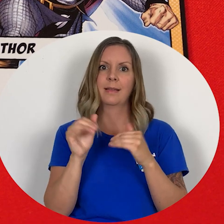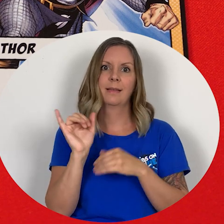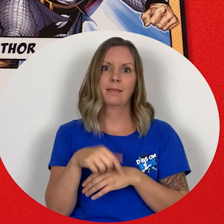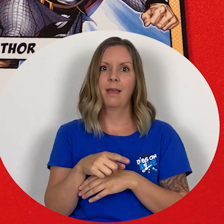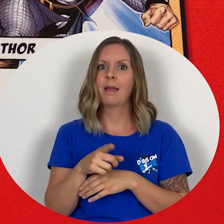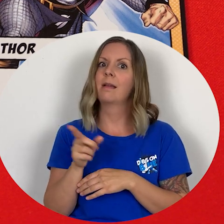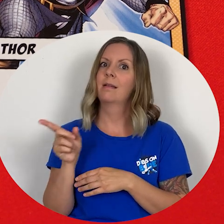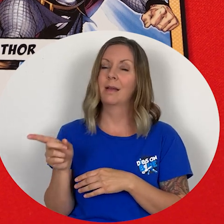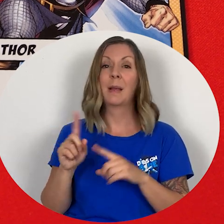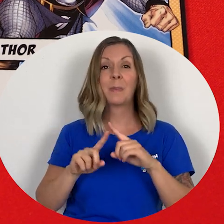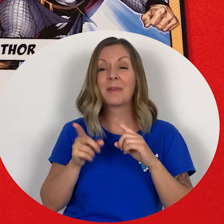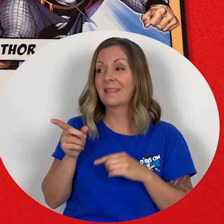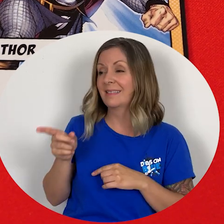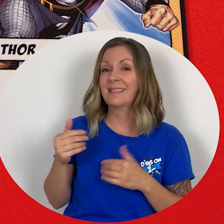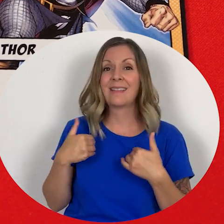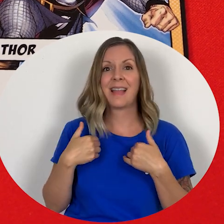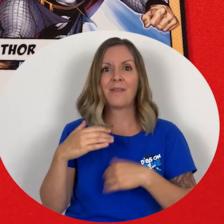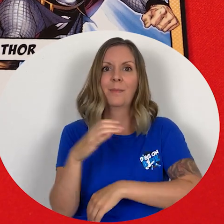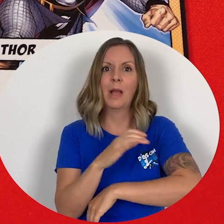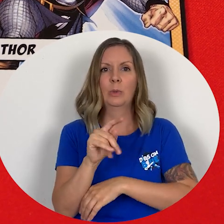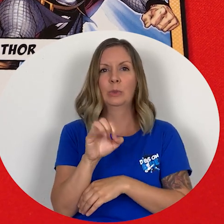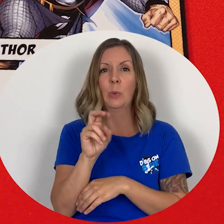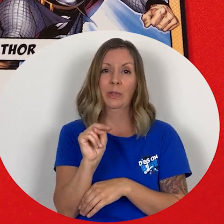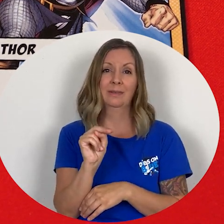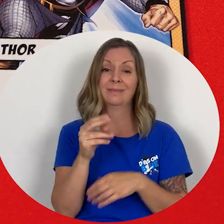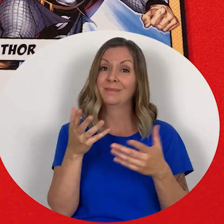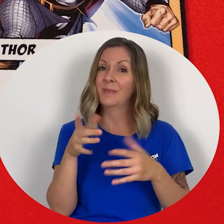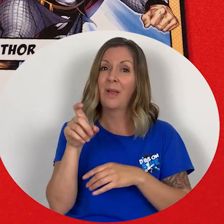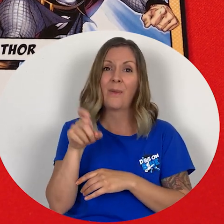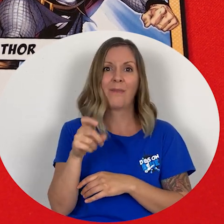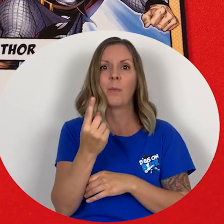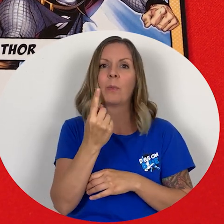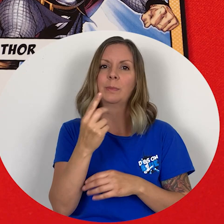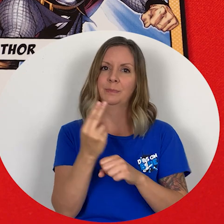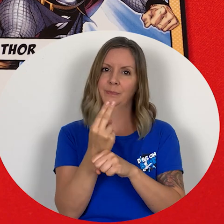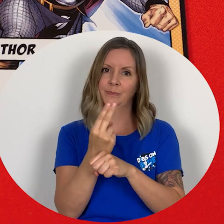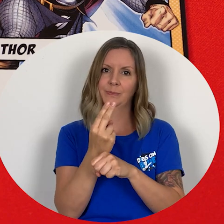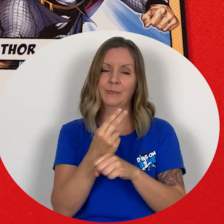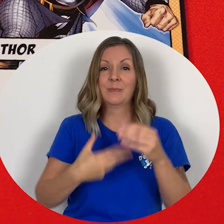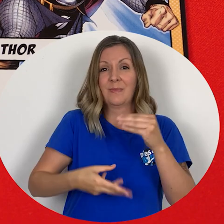Thanos player has Power Tokens, so they must spend one of them, which adds +2 to their